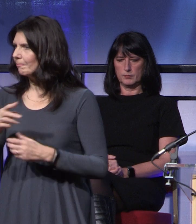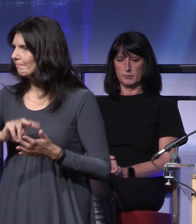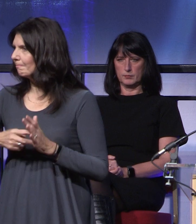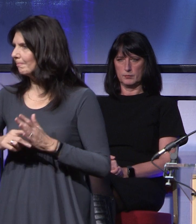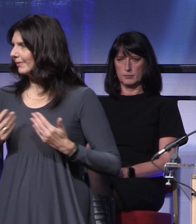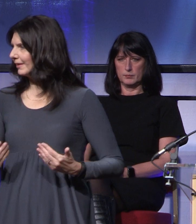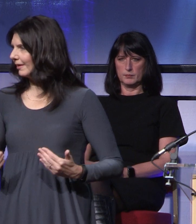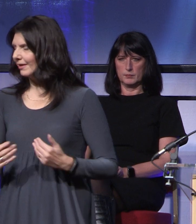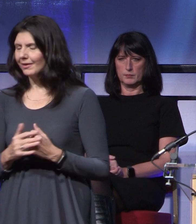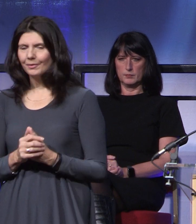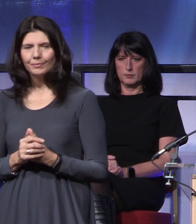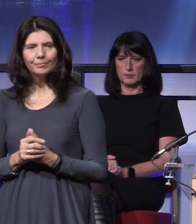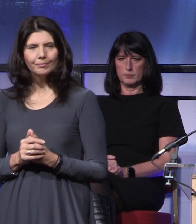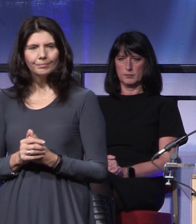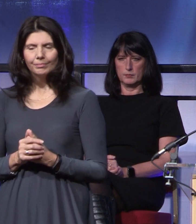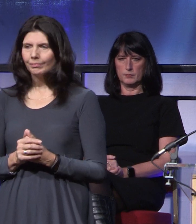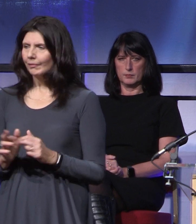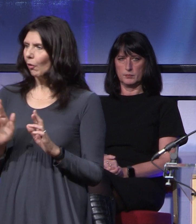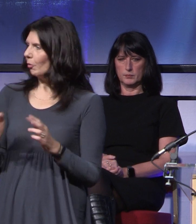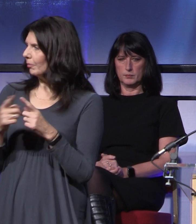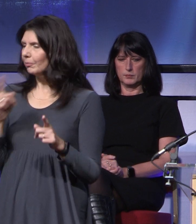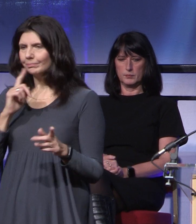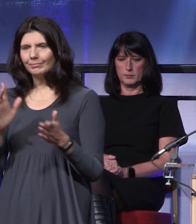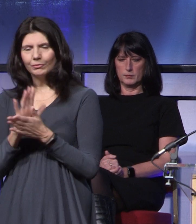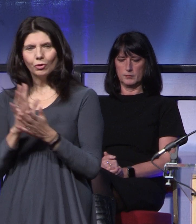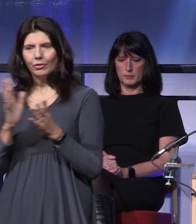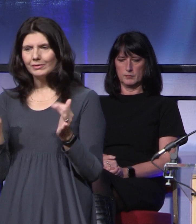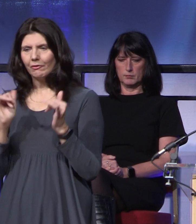trust that you enjoy both the ceremony and the celebrations that will I'm sure